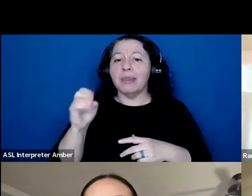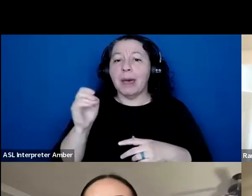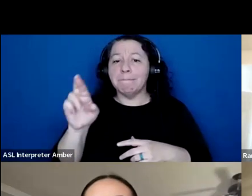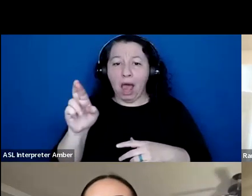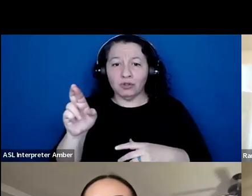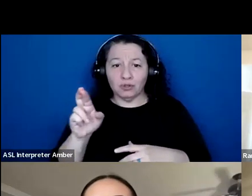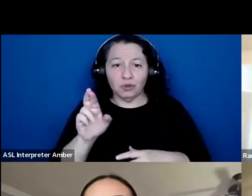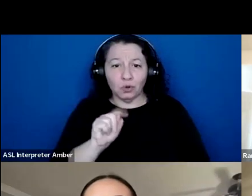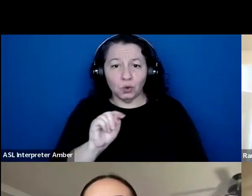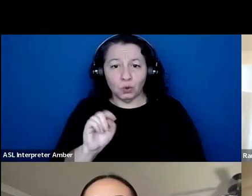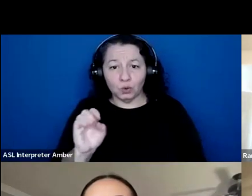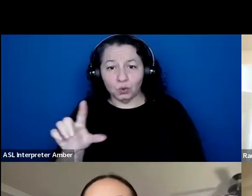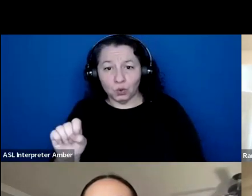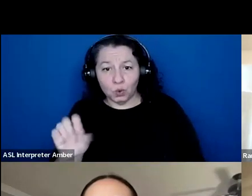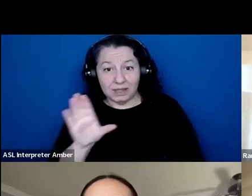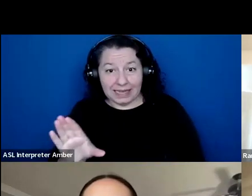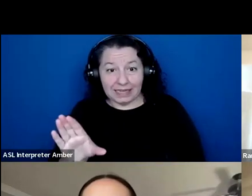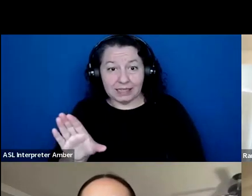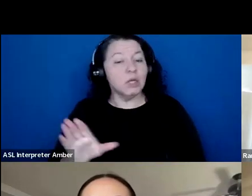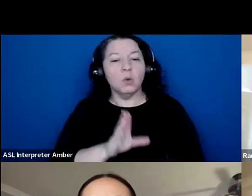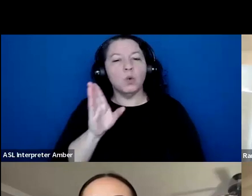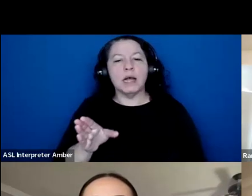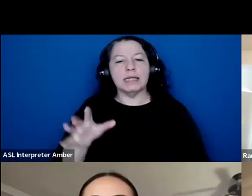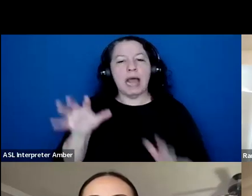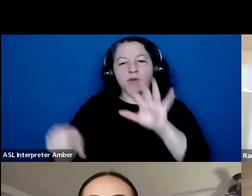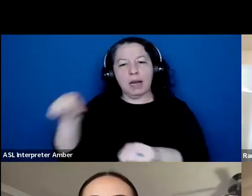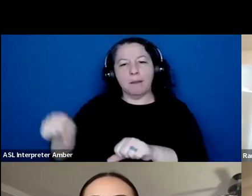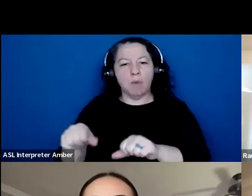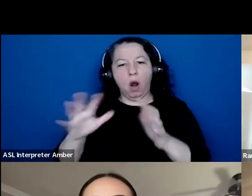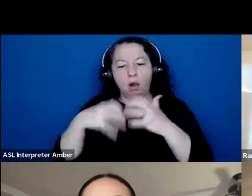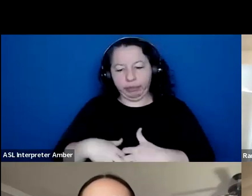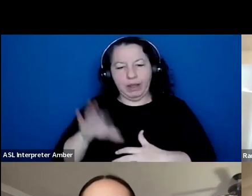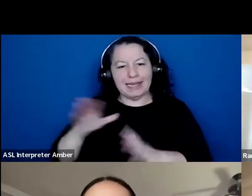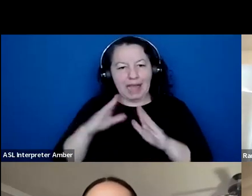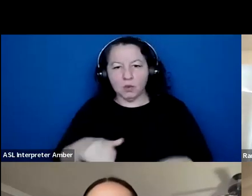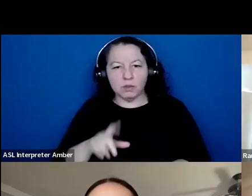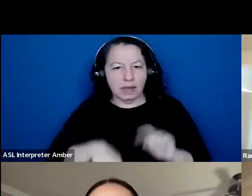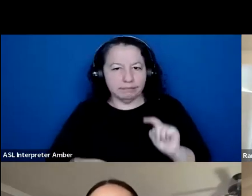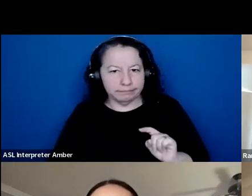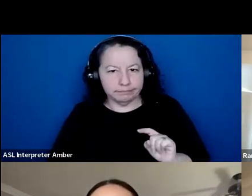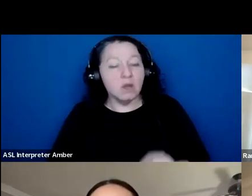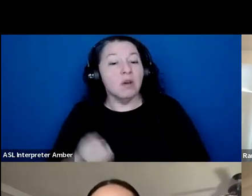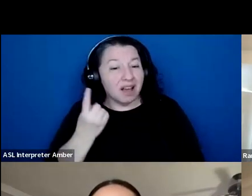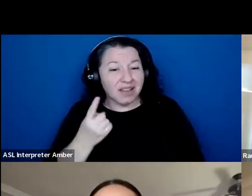And, you know, so I think that we can't expect this institution